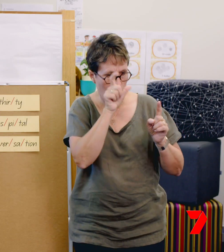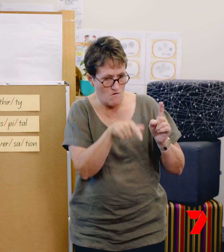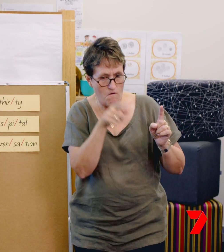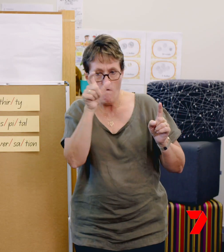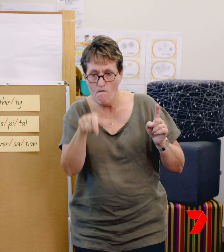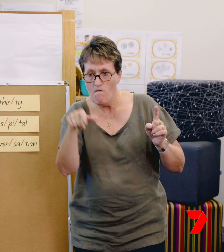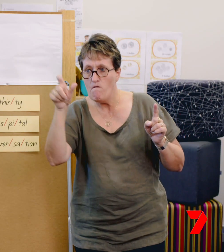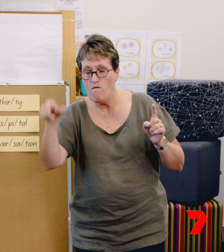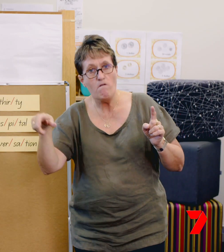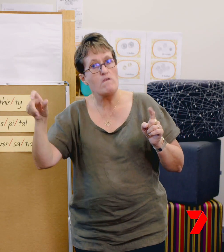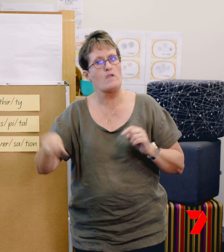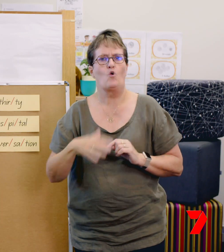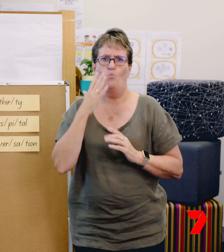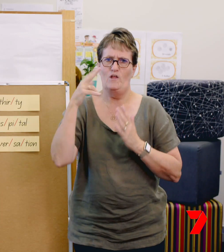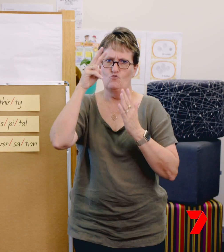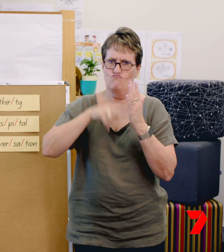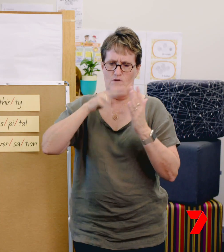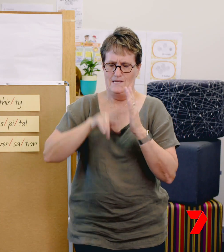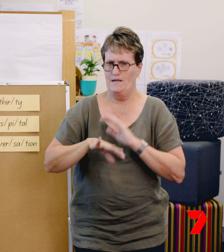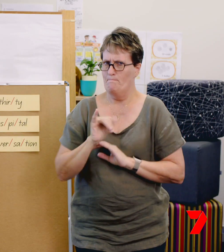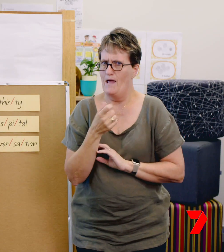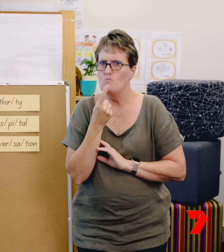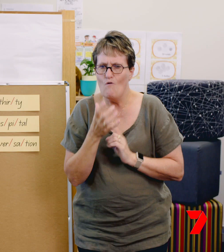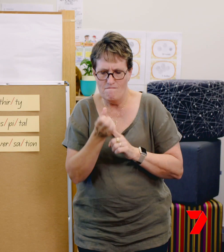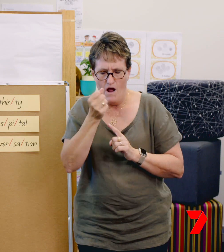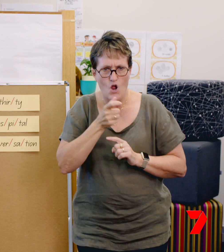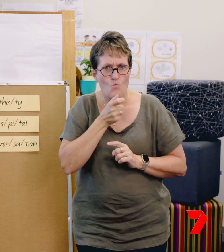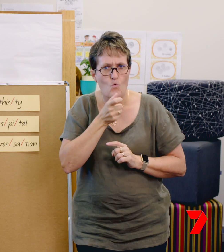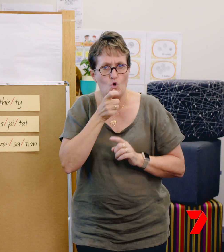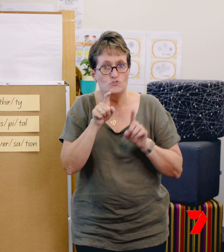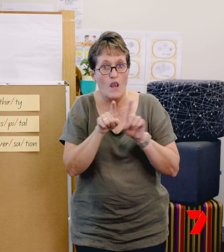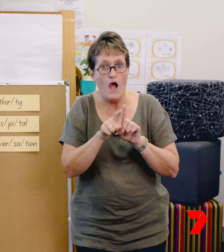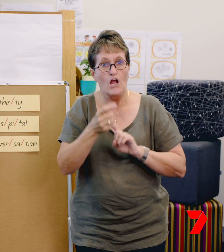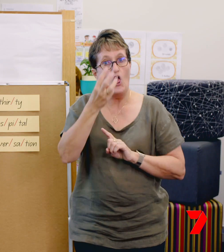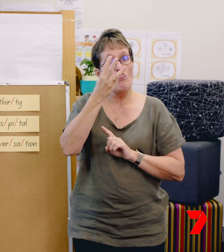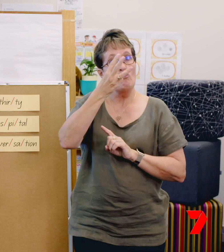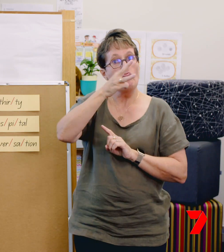When you read, you might come across words like 'thirty',